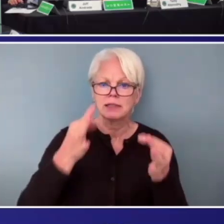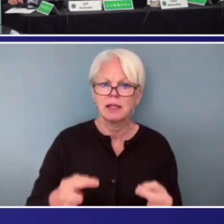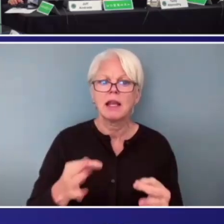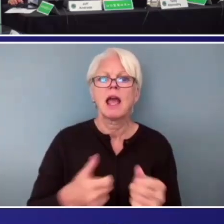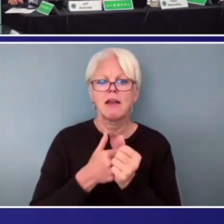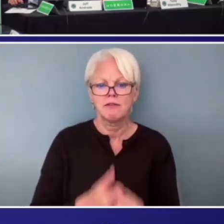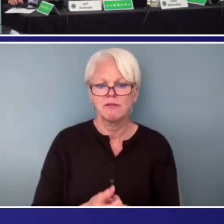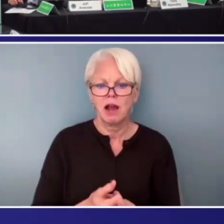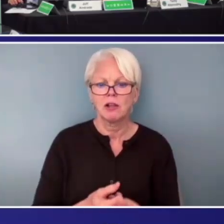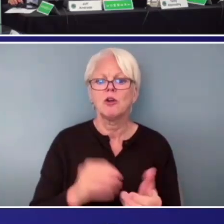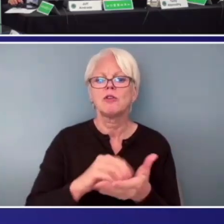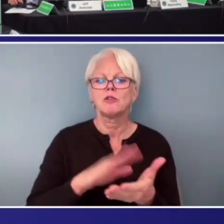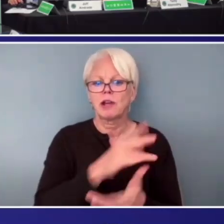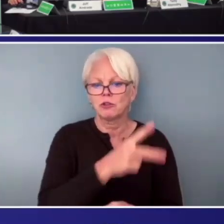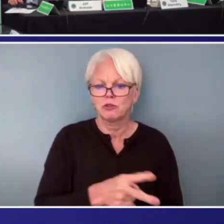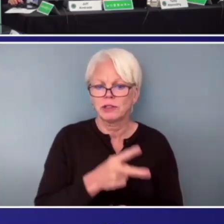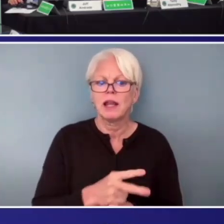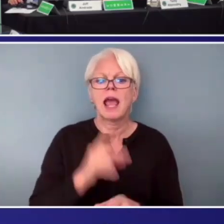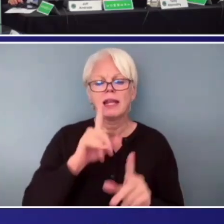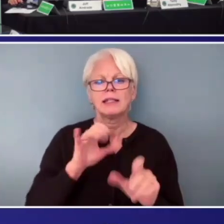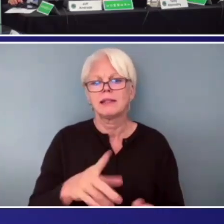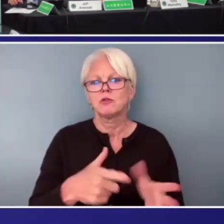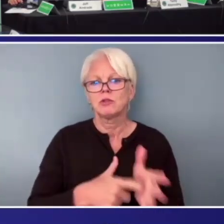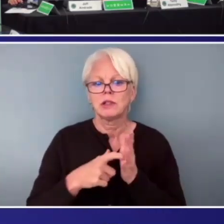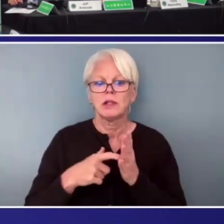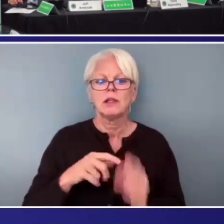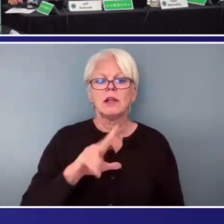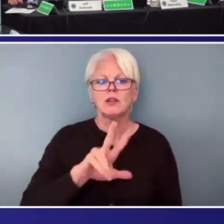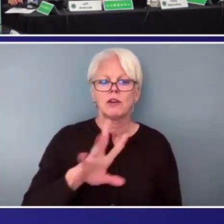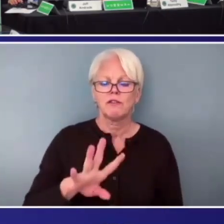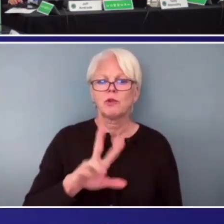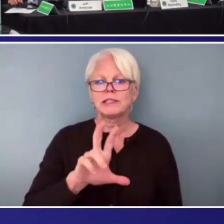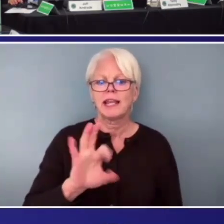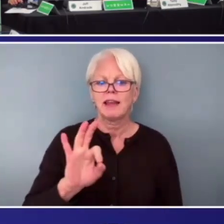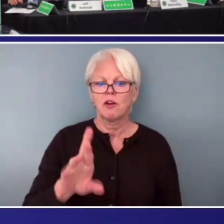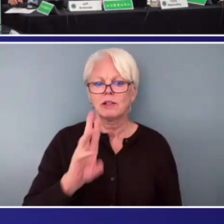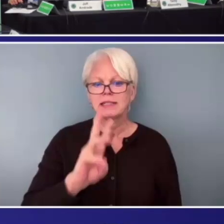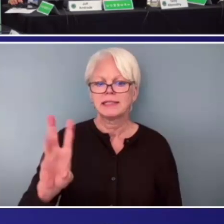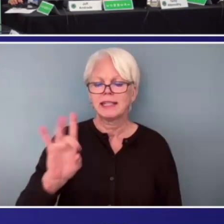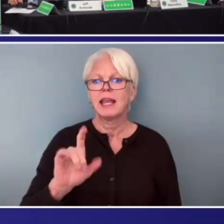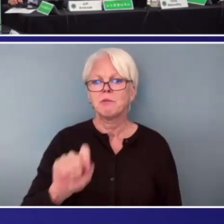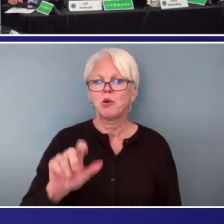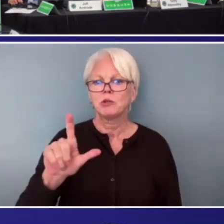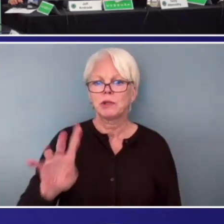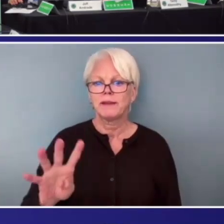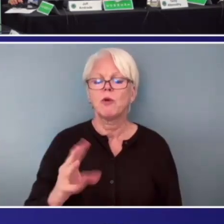requirements of 34 CFR 668.24. Romanette three, an institution must